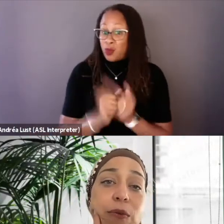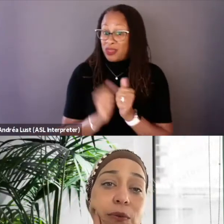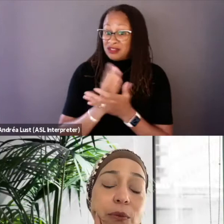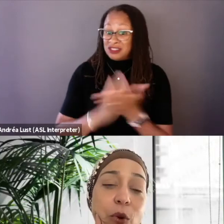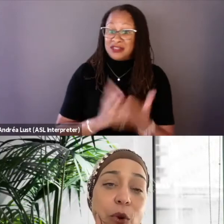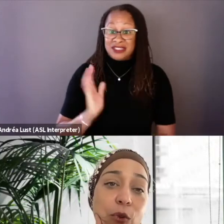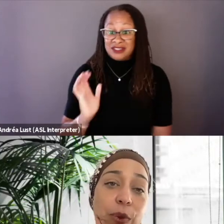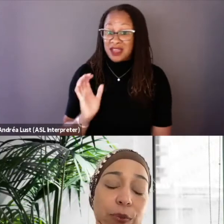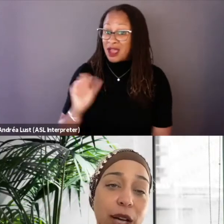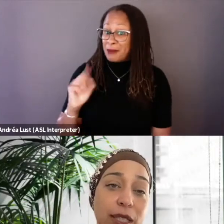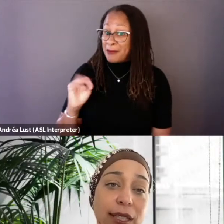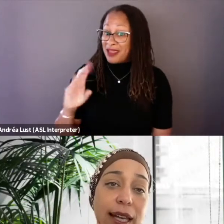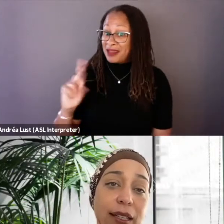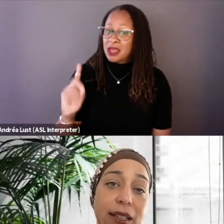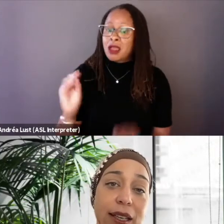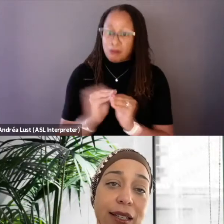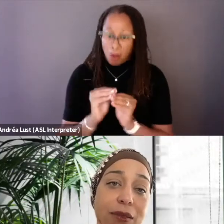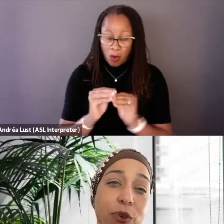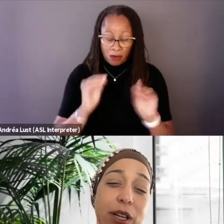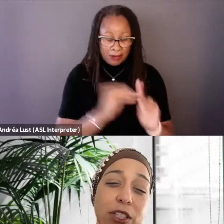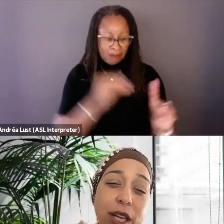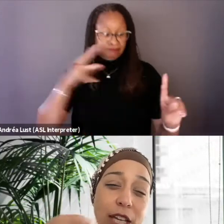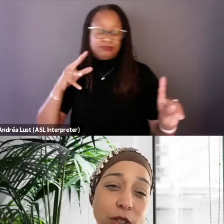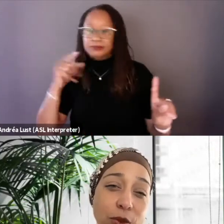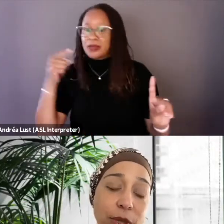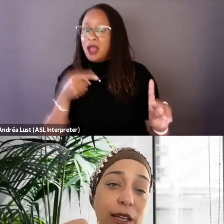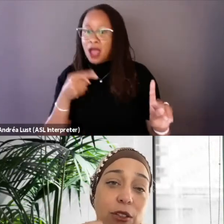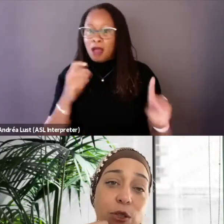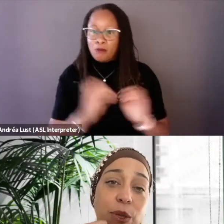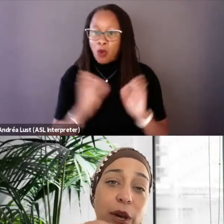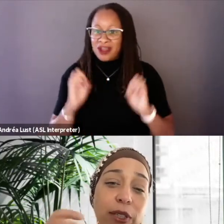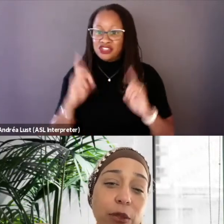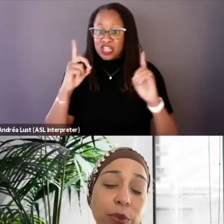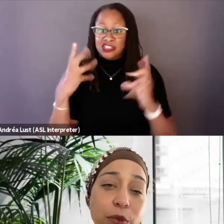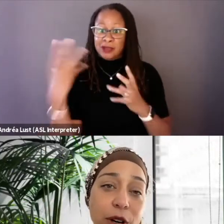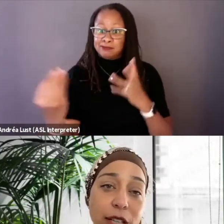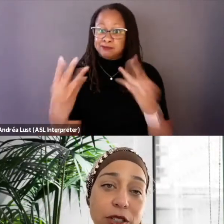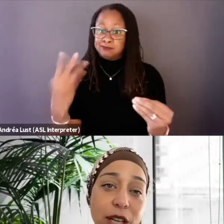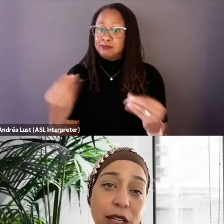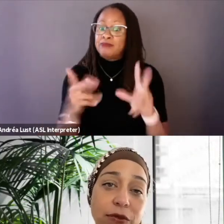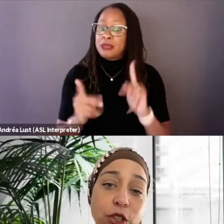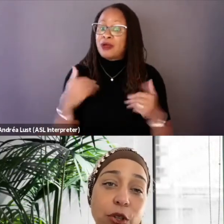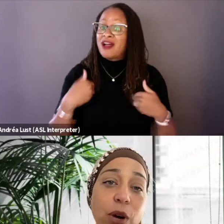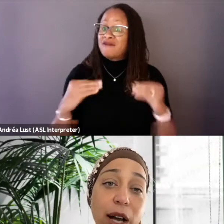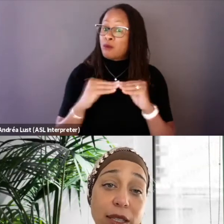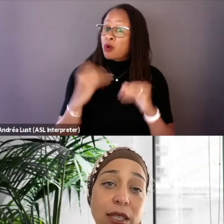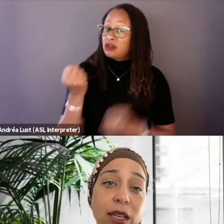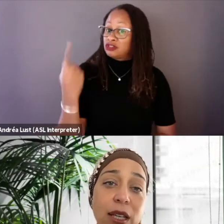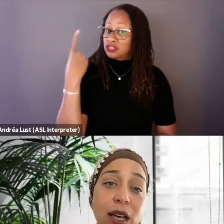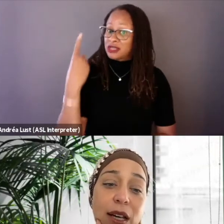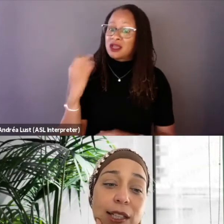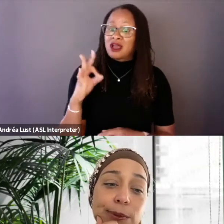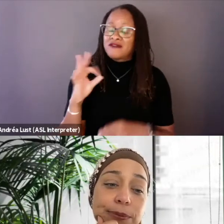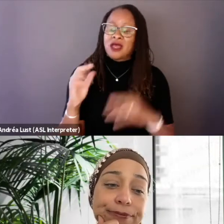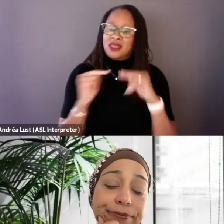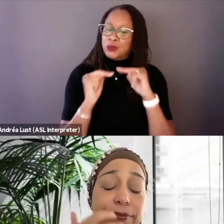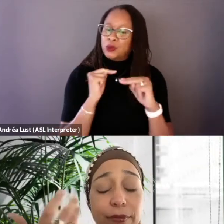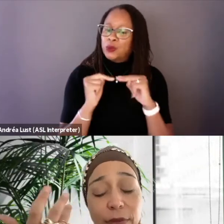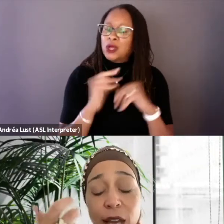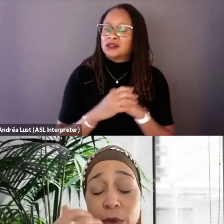more will be brought to light and more education will be out there. So people have a little bit more understanding of the nuance. Yeah.